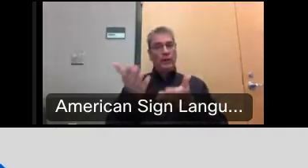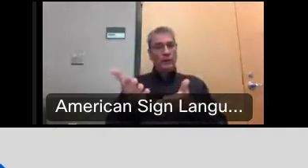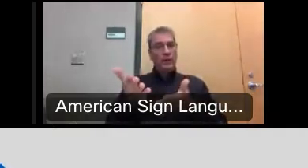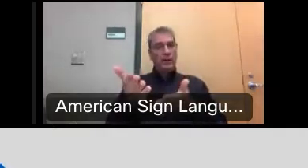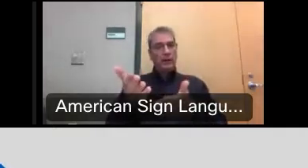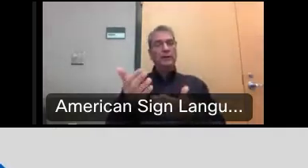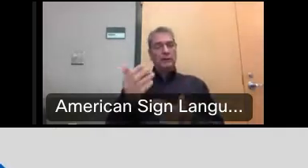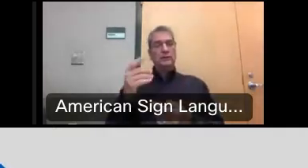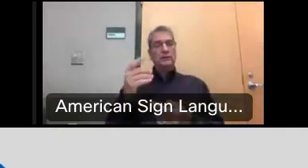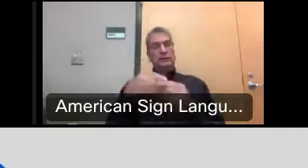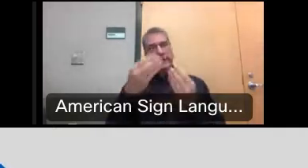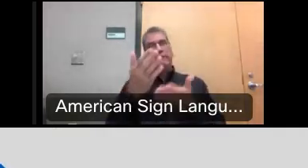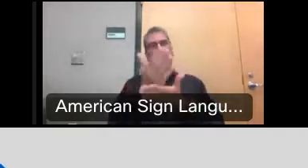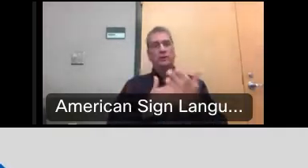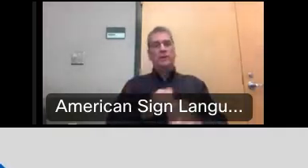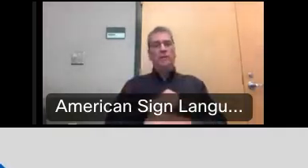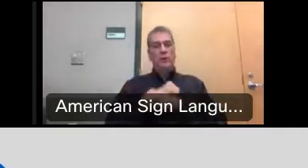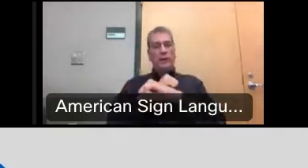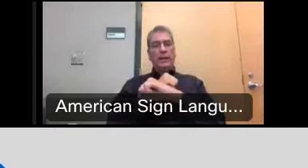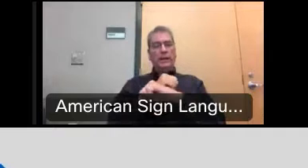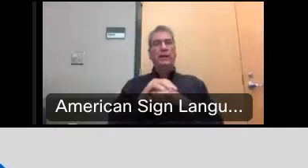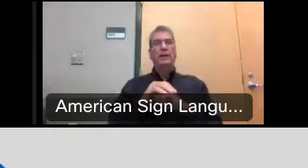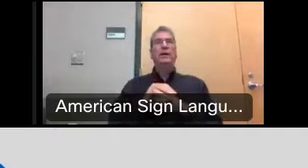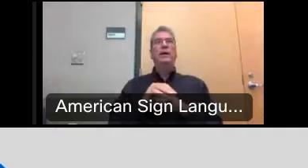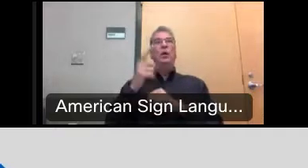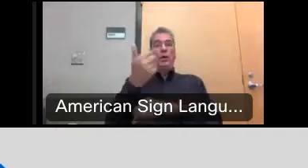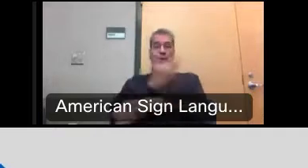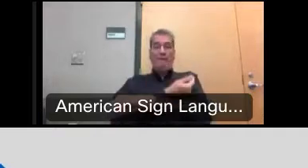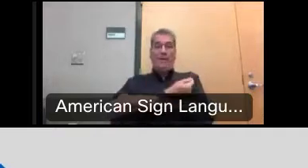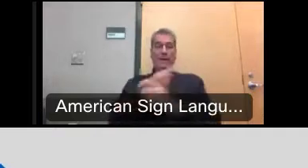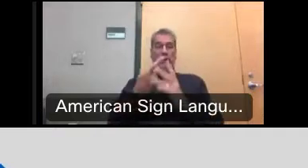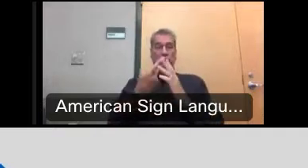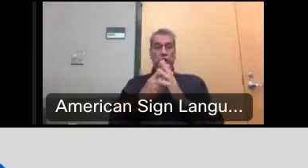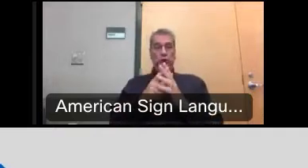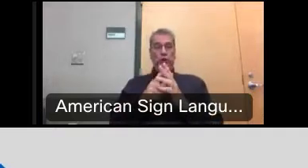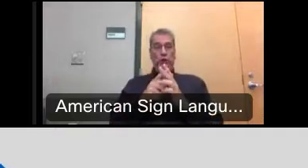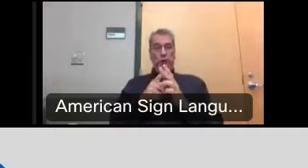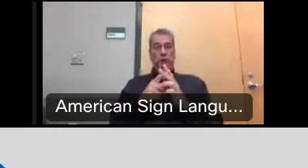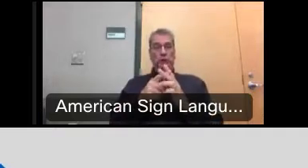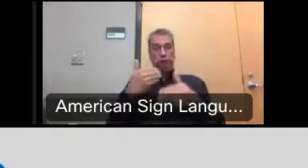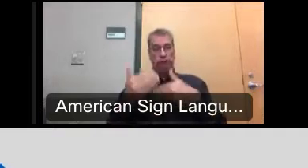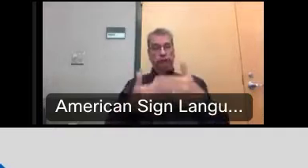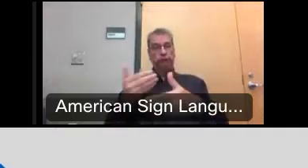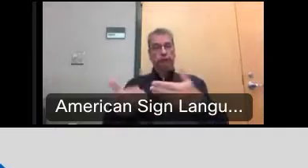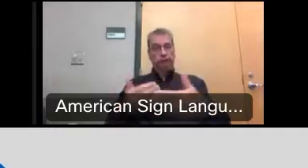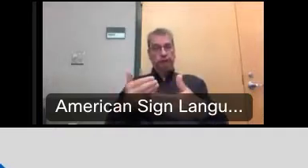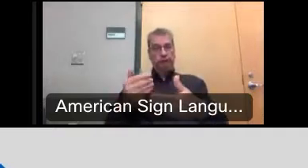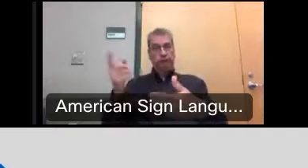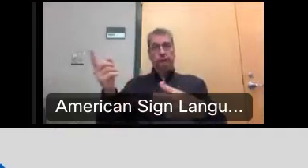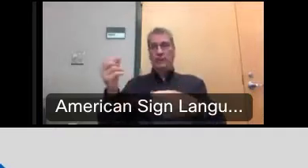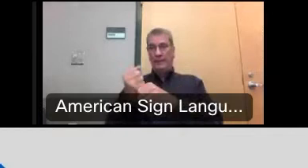some protection when the vaccines rolled out, making it easier for providers to enroll because.